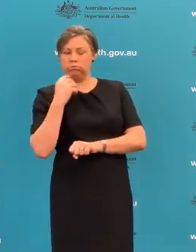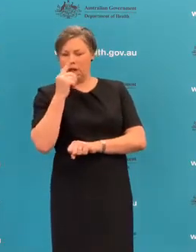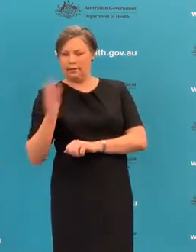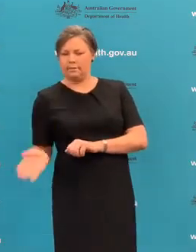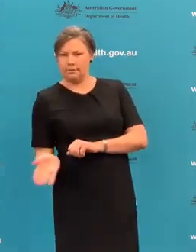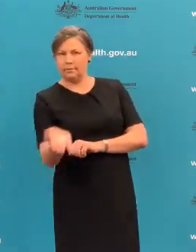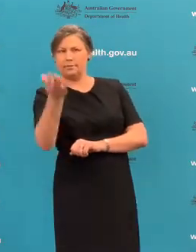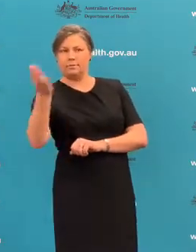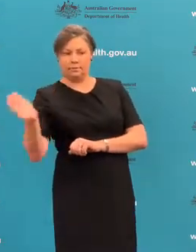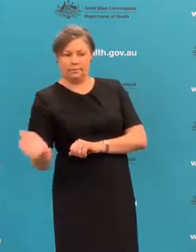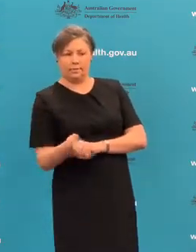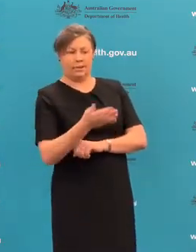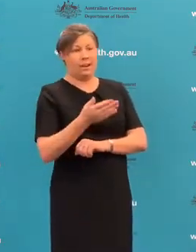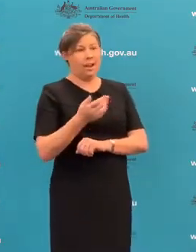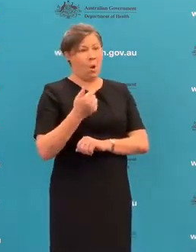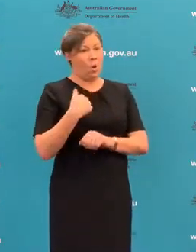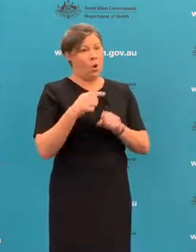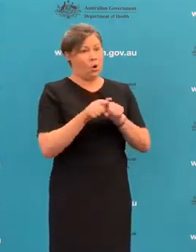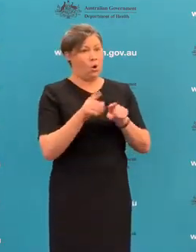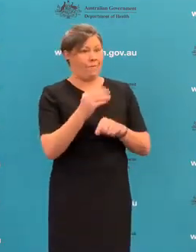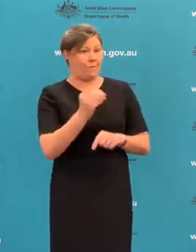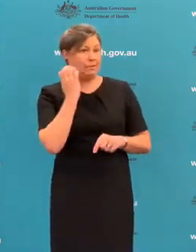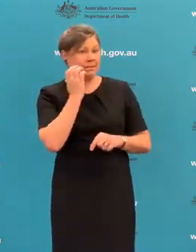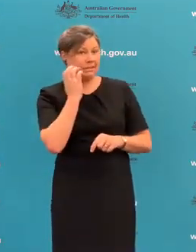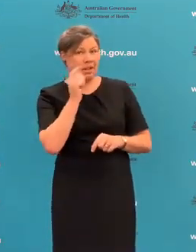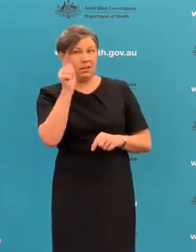learn the lessons of what's been happening with COVID-19